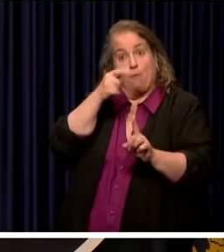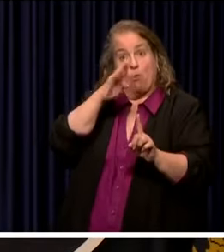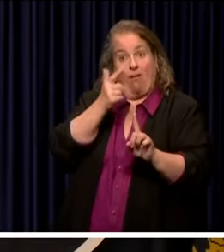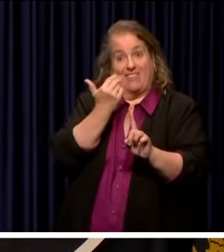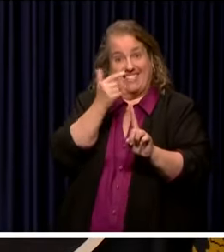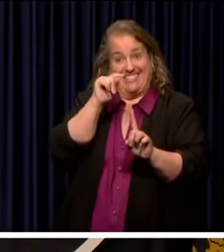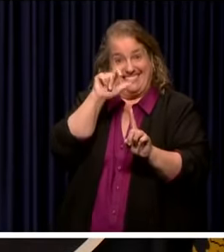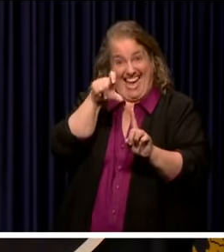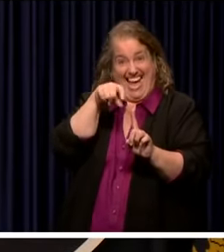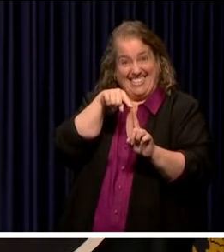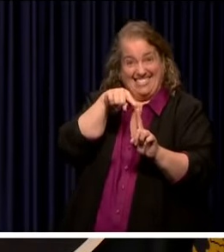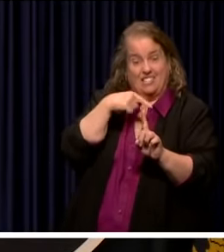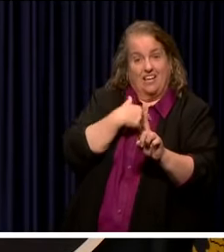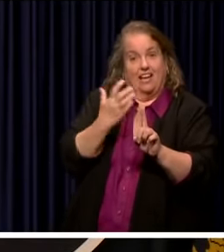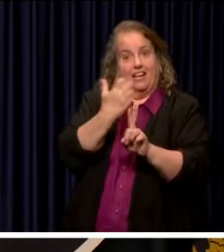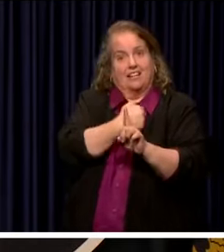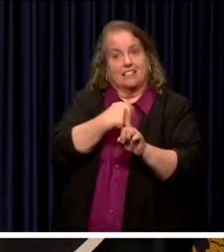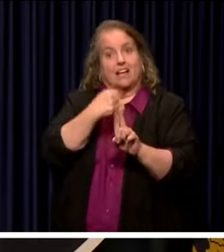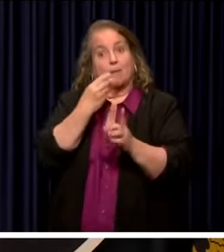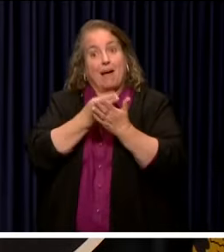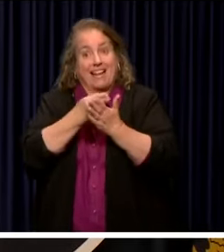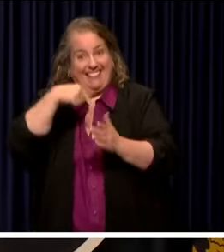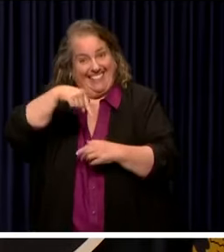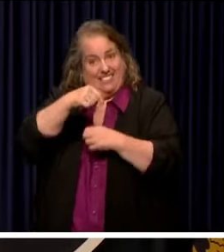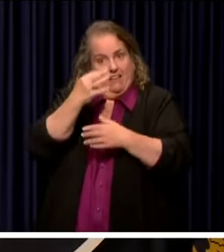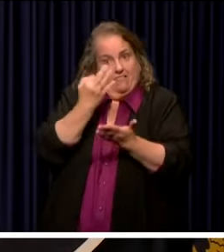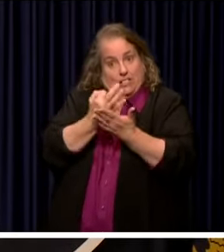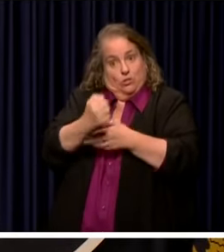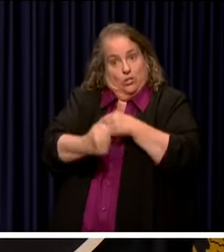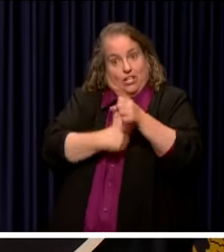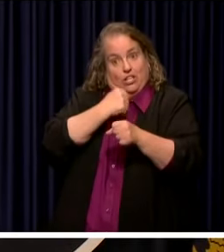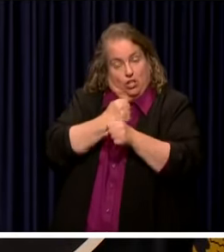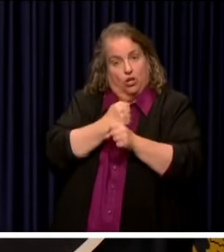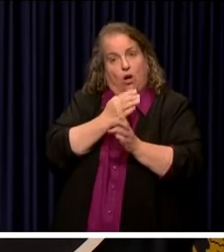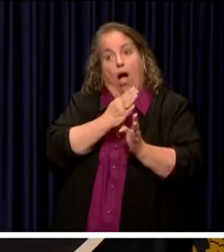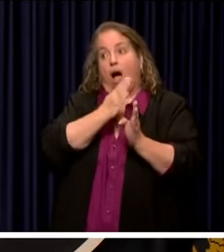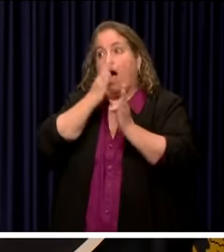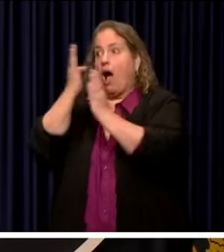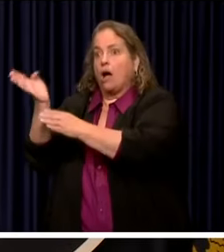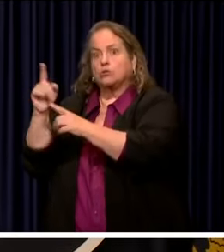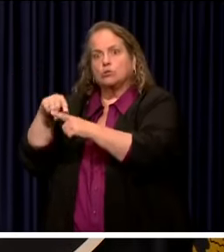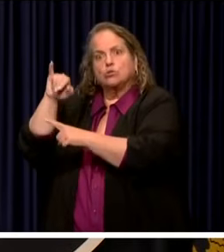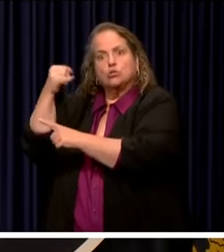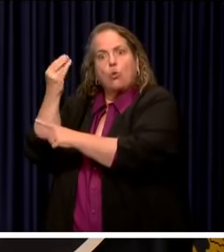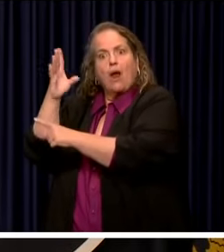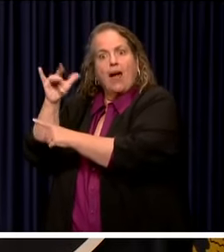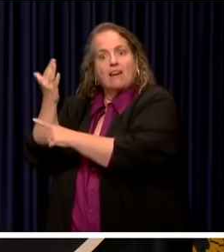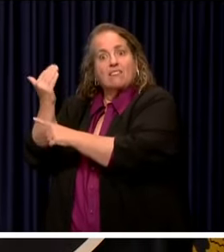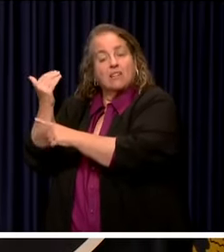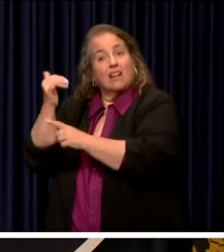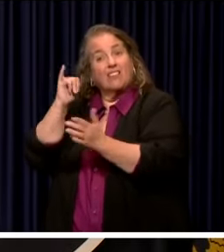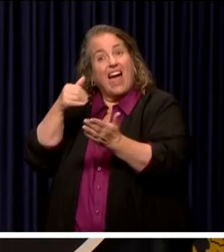WITHOUT DIRECT ASSISTANCE TO STATES, TO COUNTIES, AND TO CITIES BECAUSE WHILE WE RECEIVED